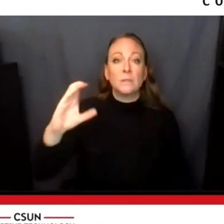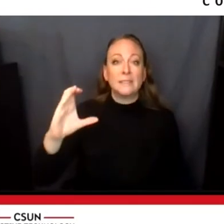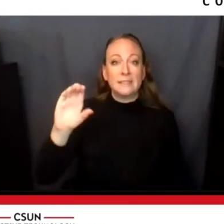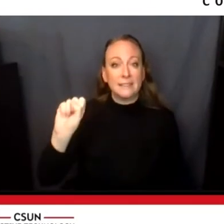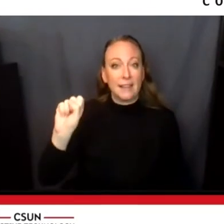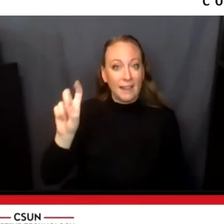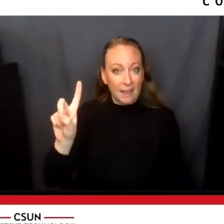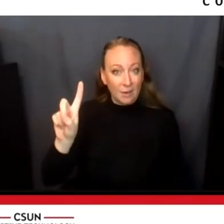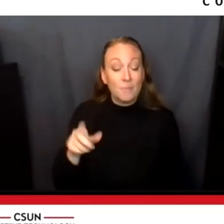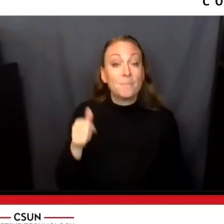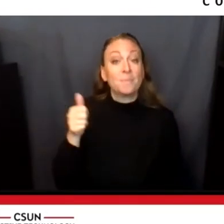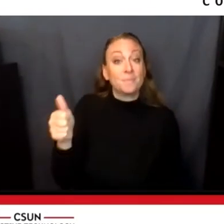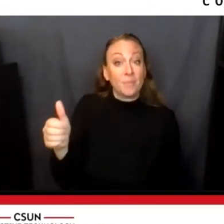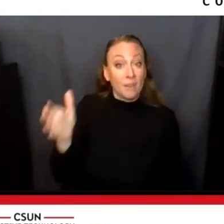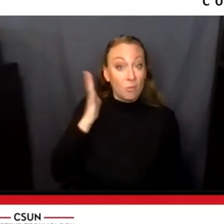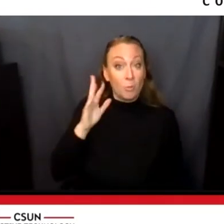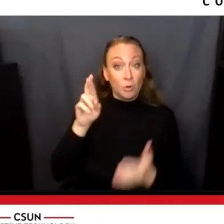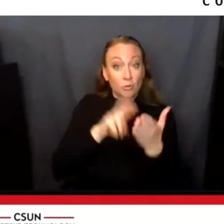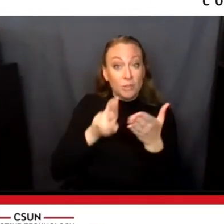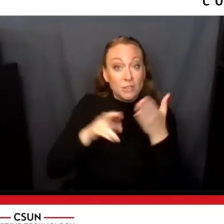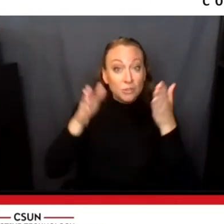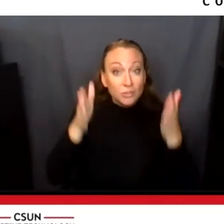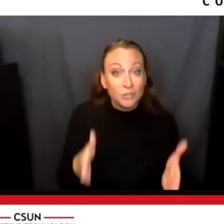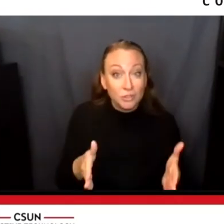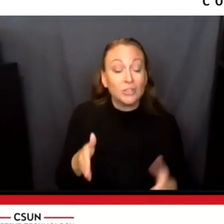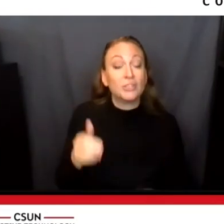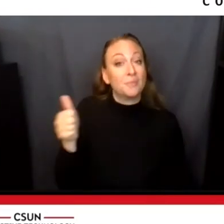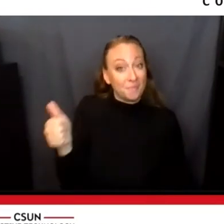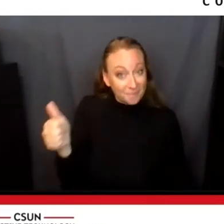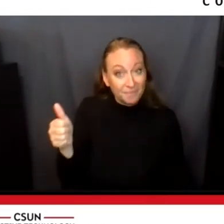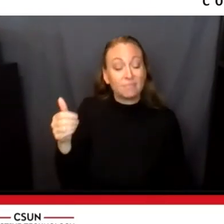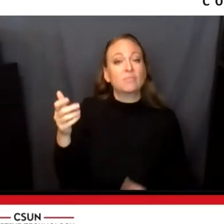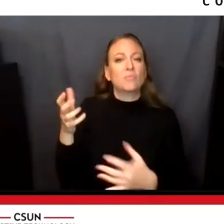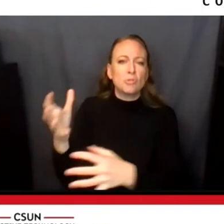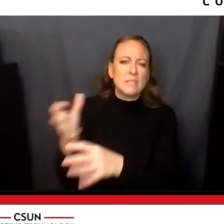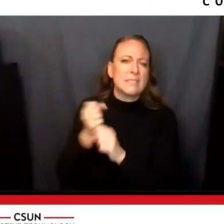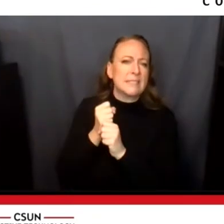She's a former researcher, has received great many awards